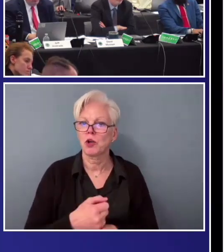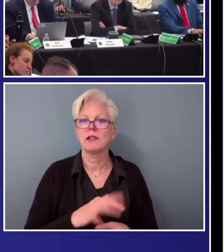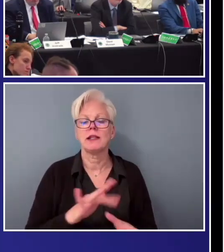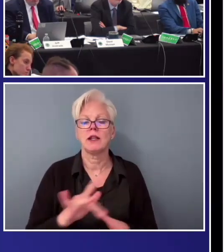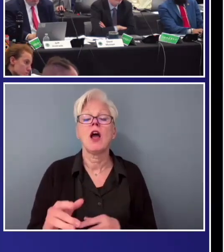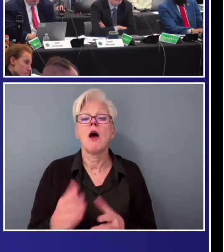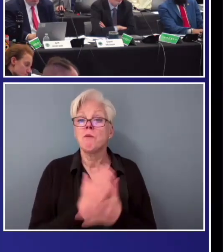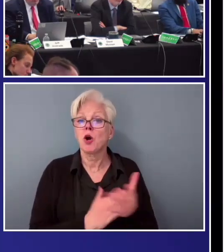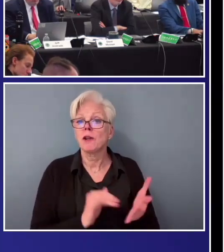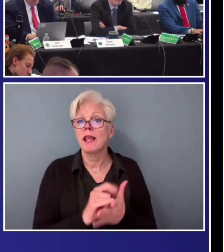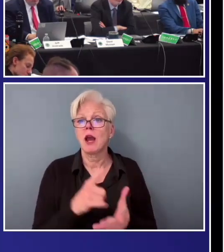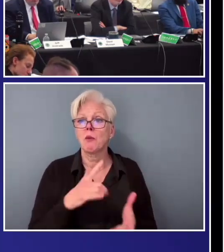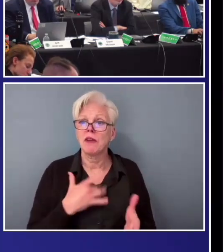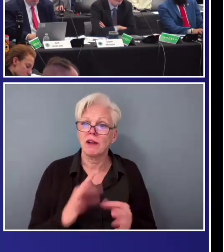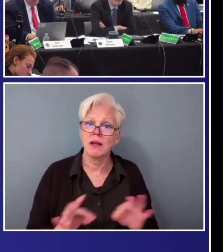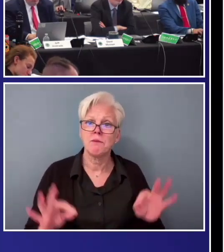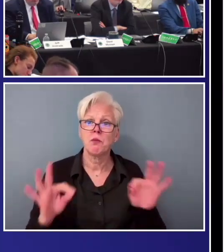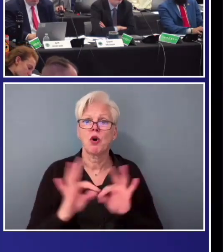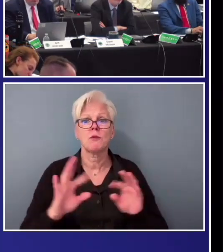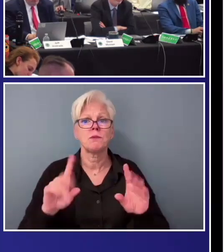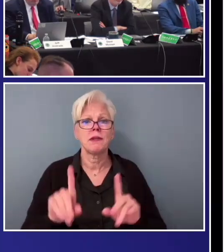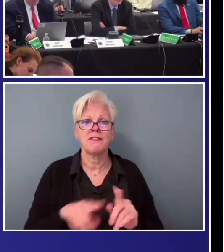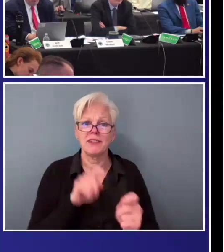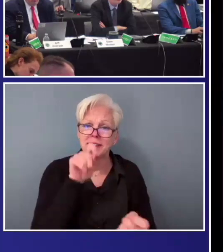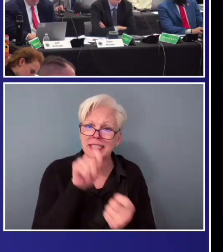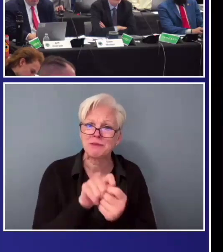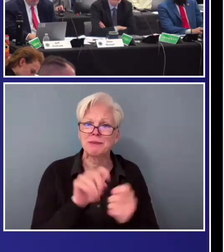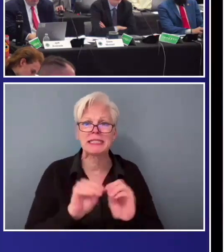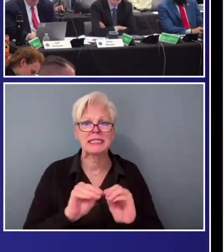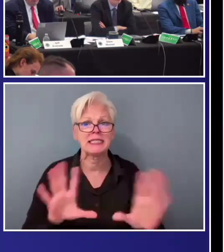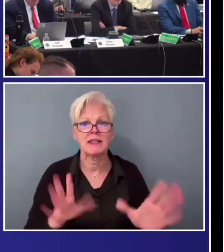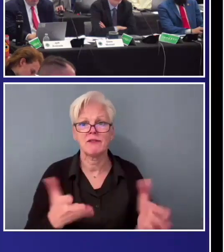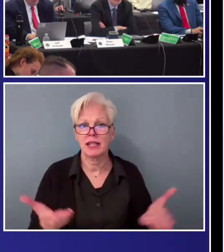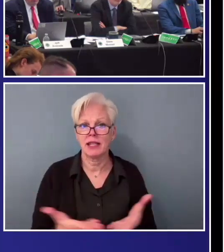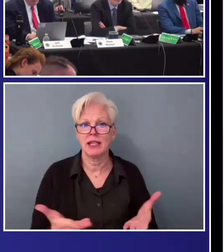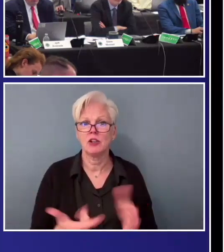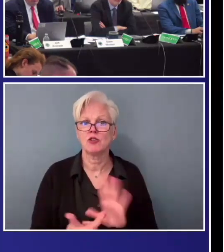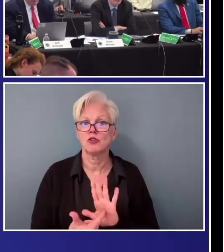we felt it was important to be extremely specific here to express how the Department